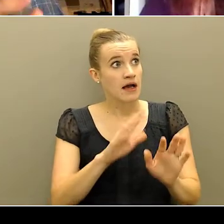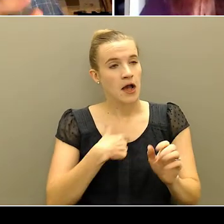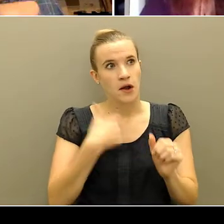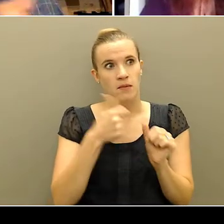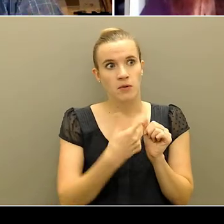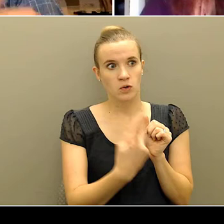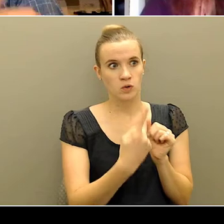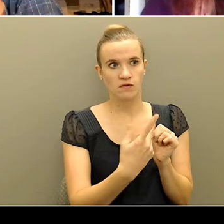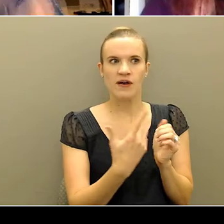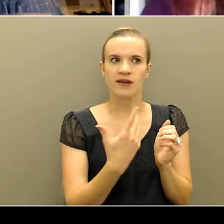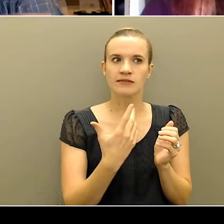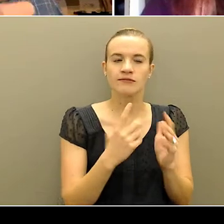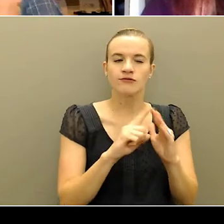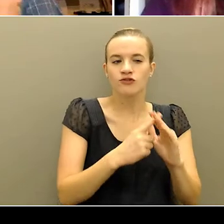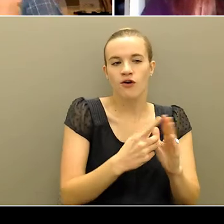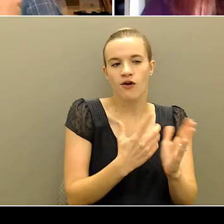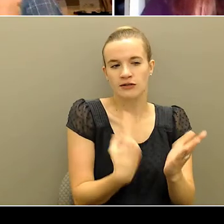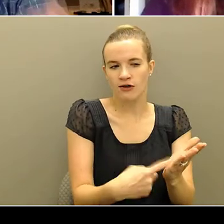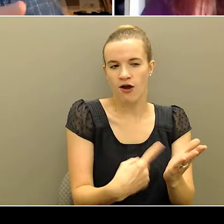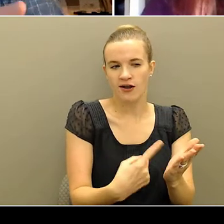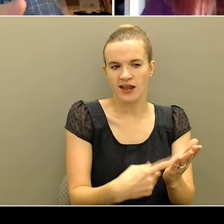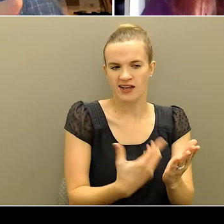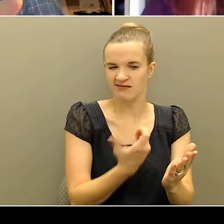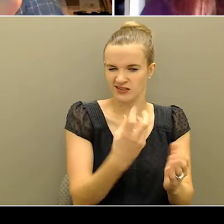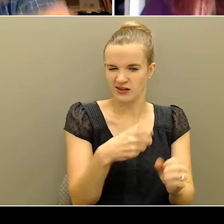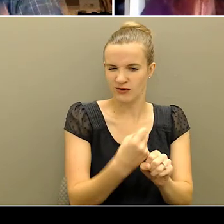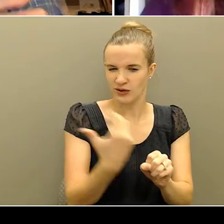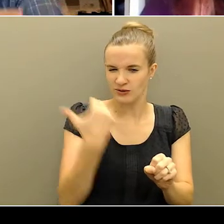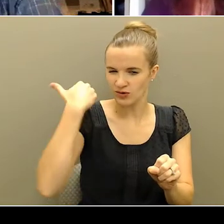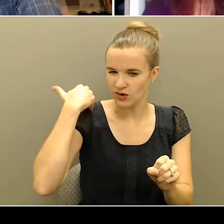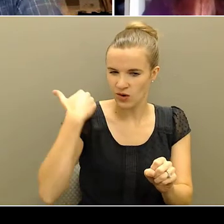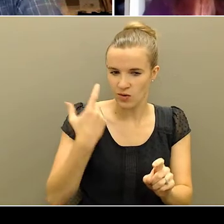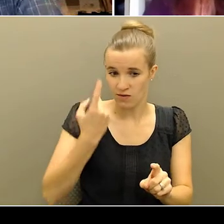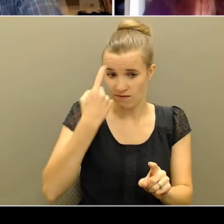recreation and tourism industries, and, you know, by being more inclusive, you